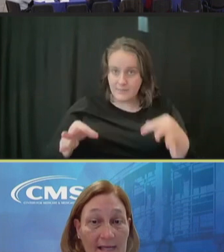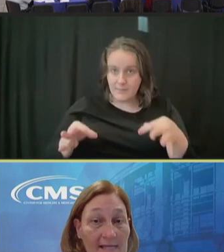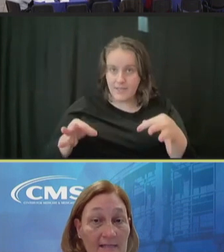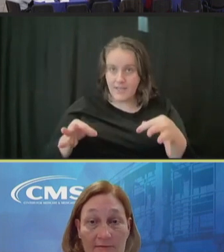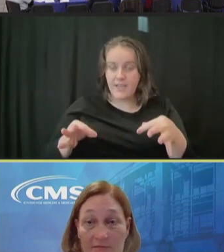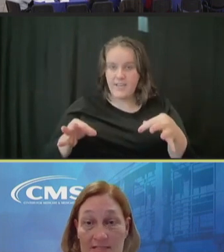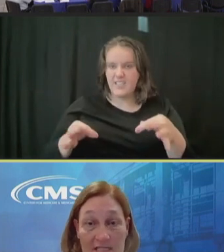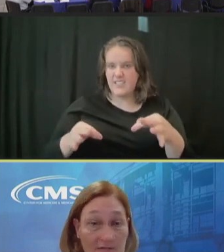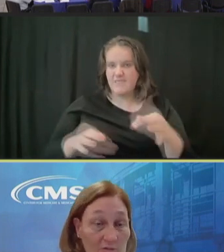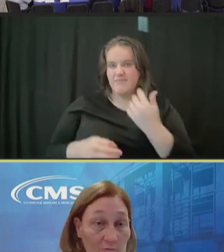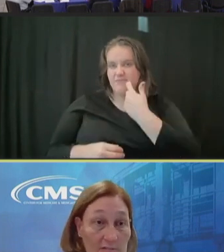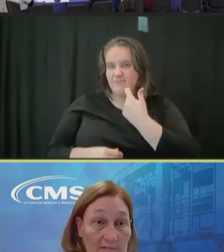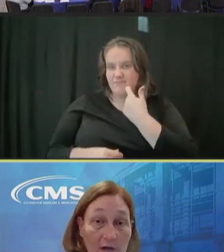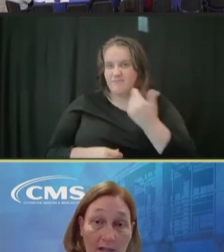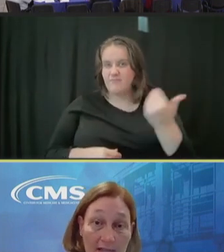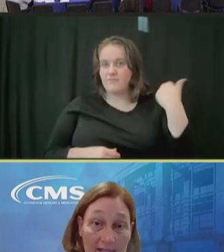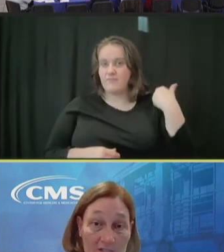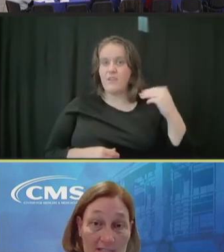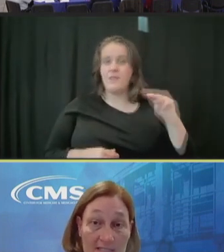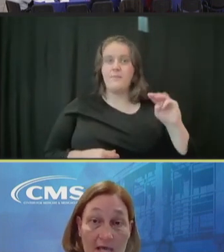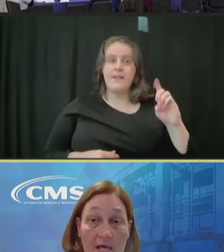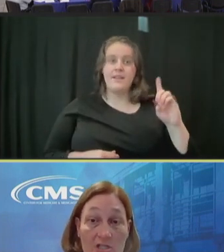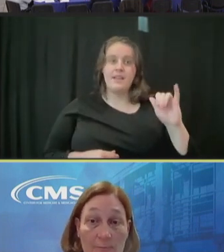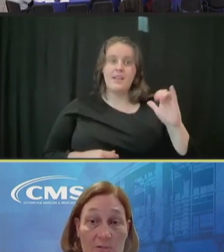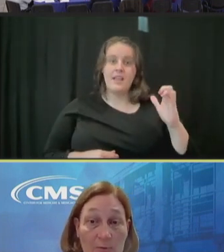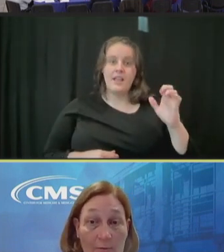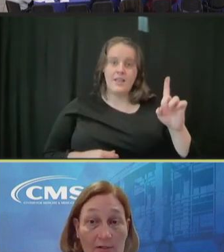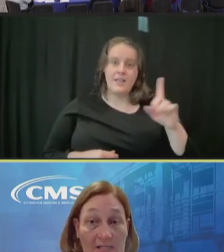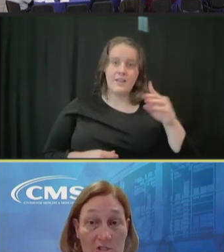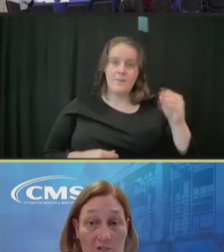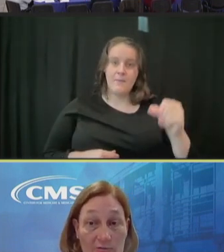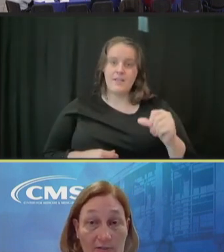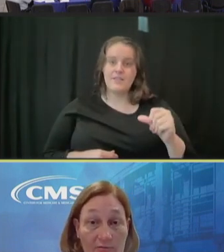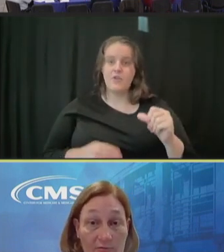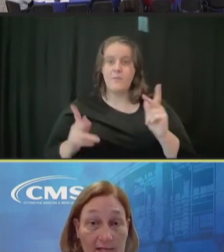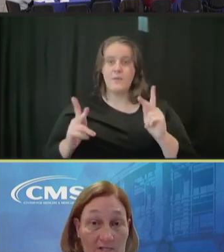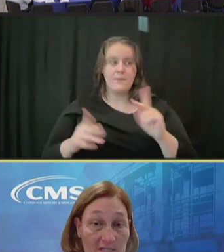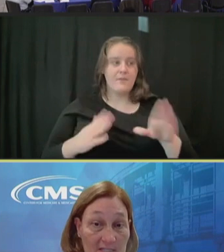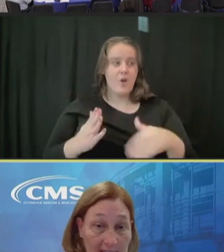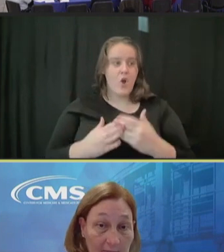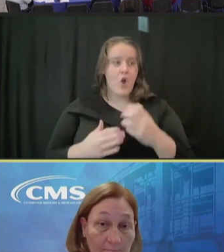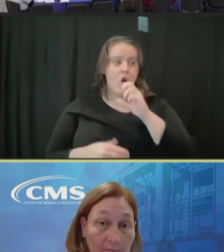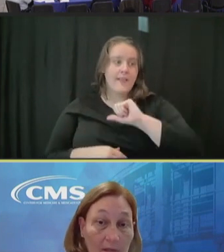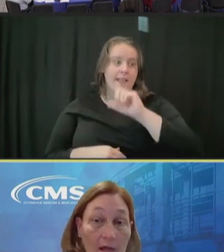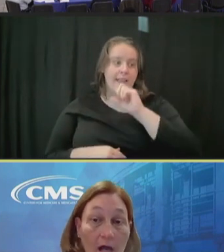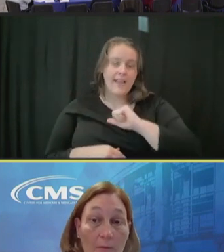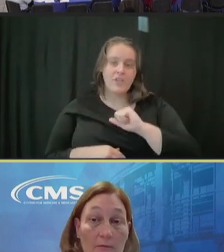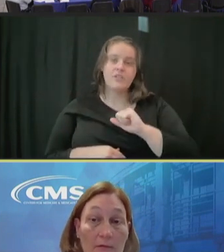Medicaid covers individuals of all ages. CHIP is primarily children through age 18.